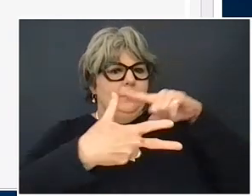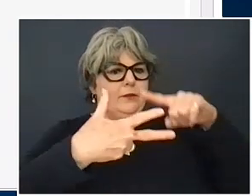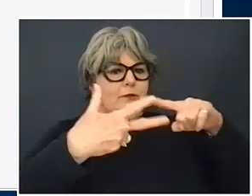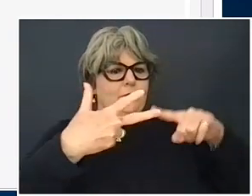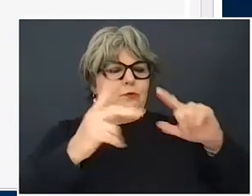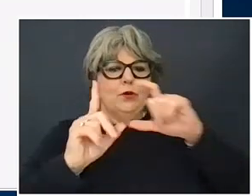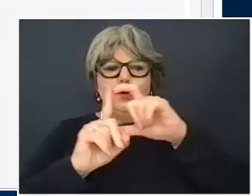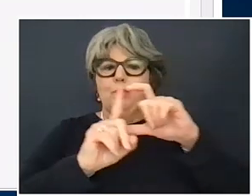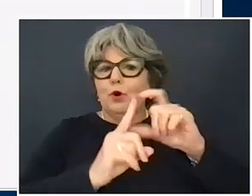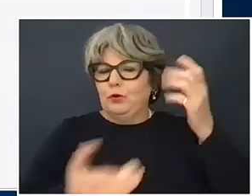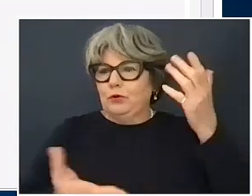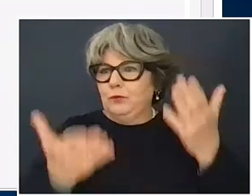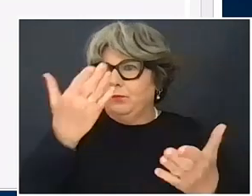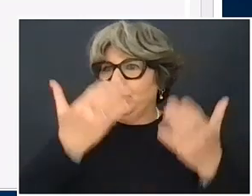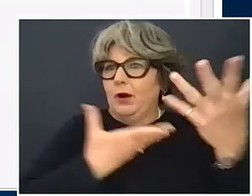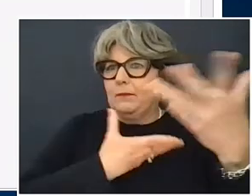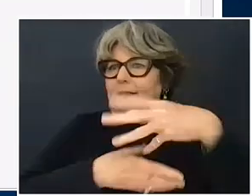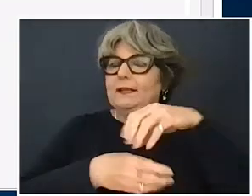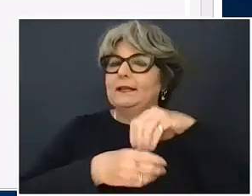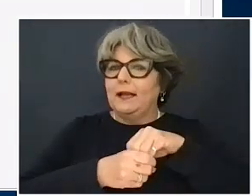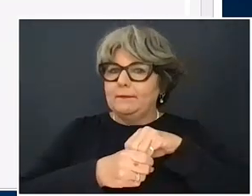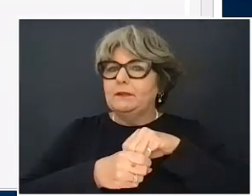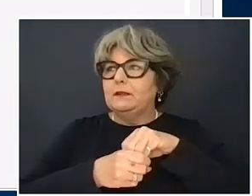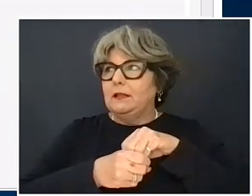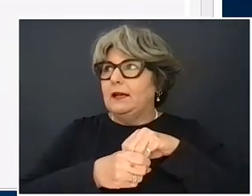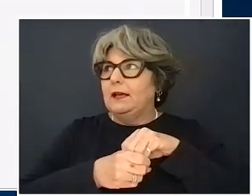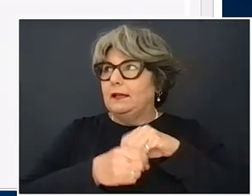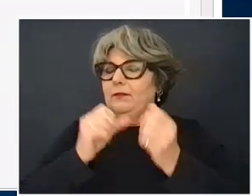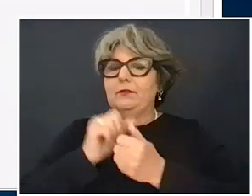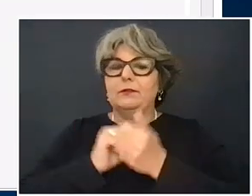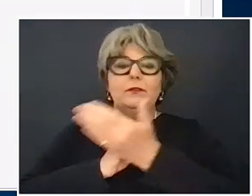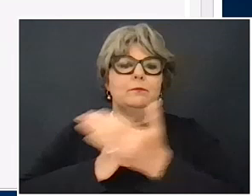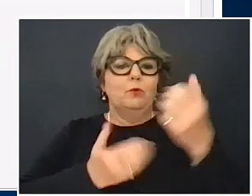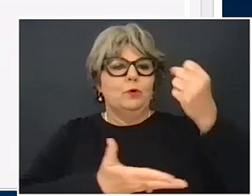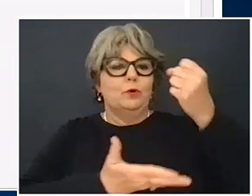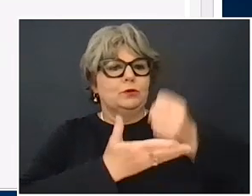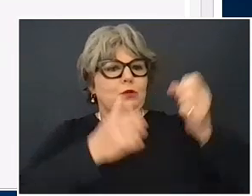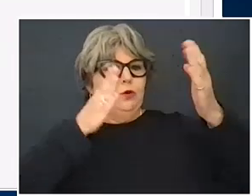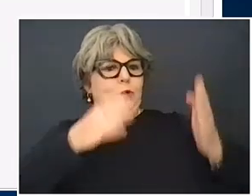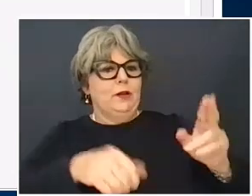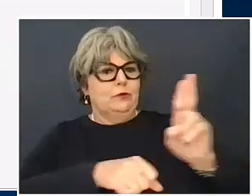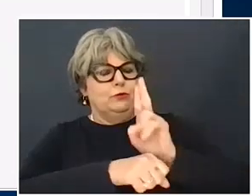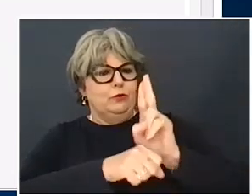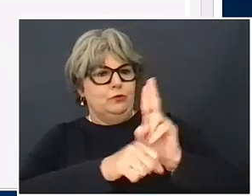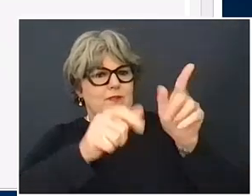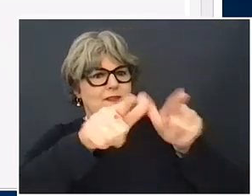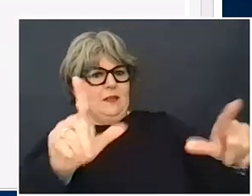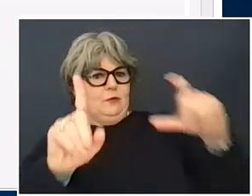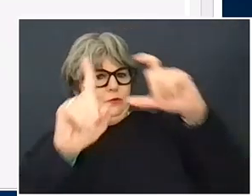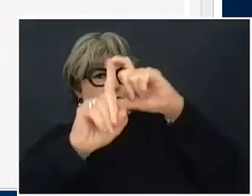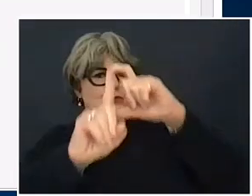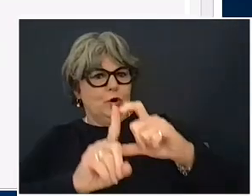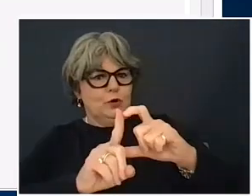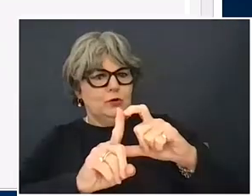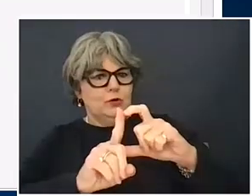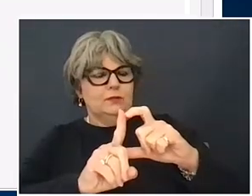encapsulate what the vast majority of accreditors use. And they would know if they use some other term that is not-